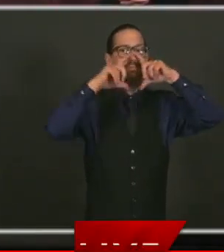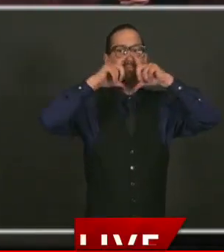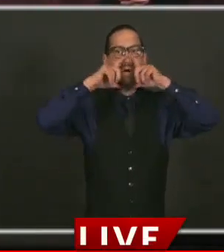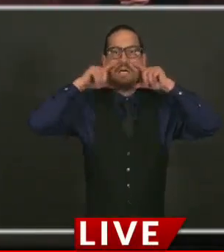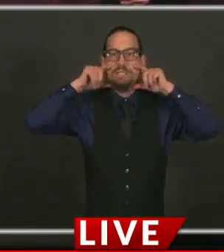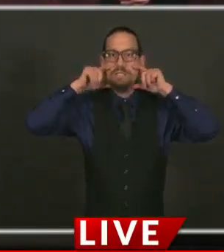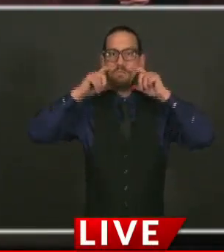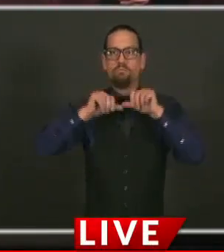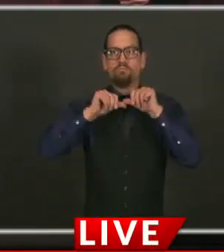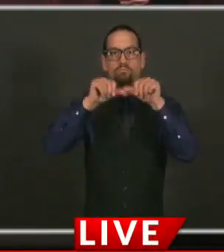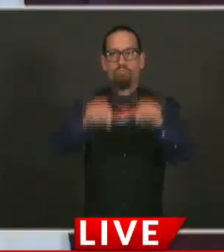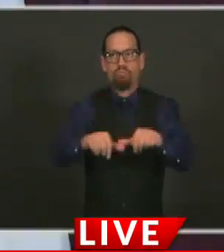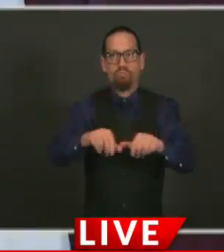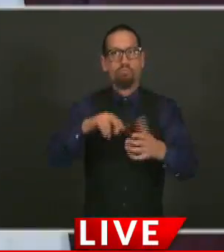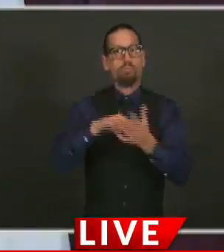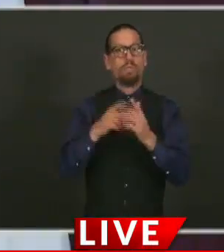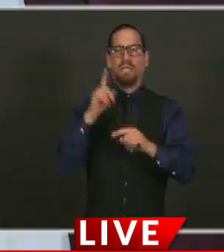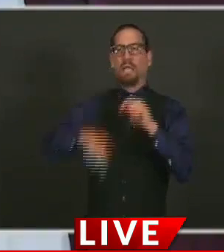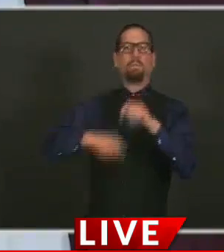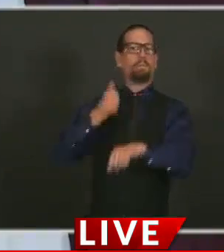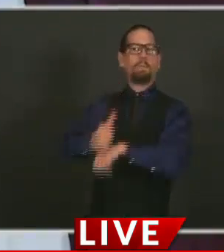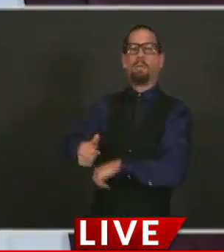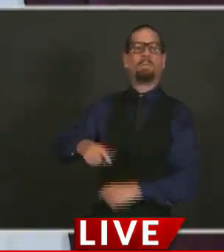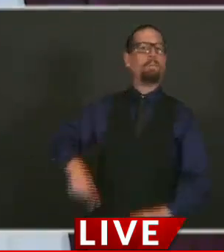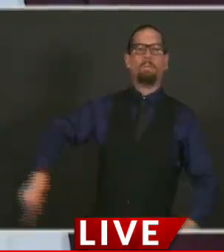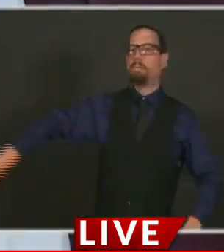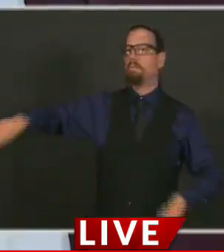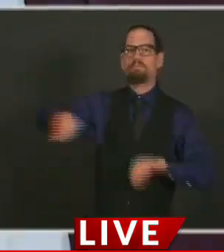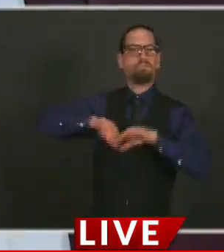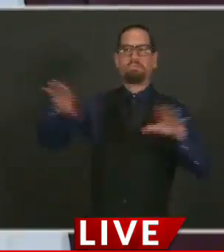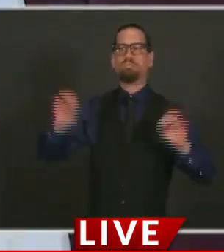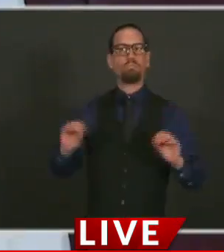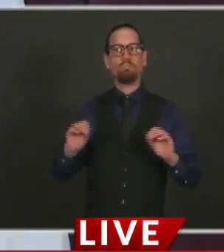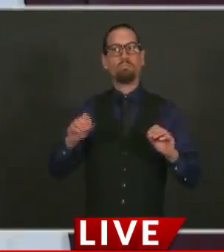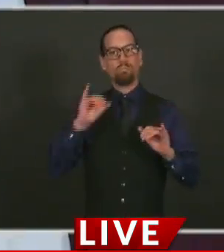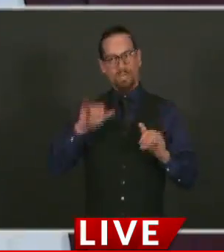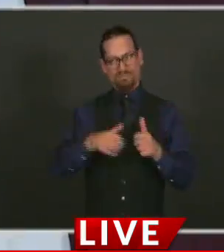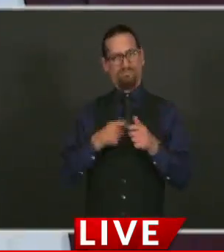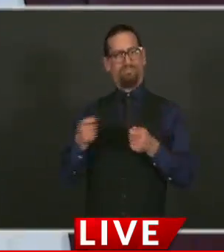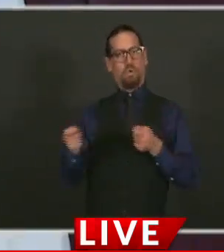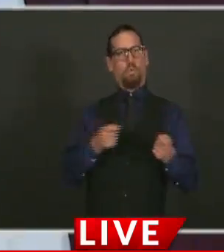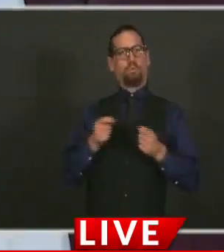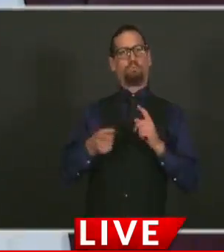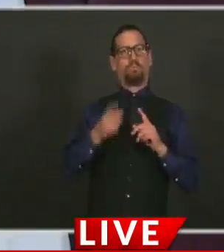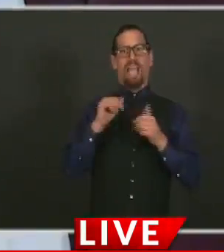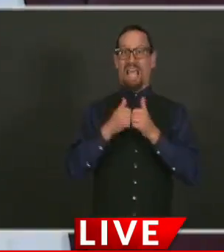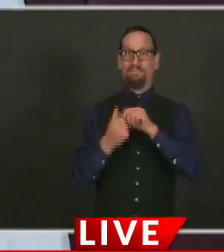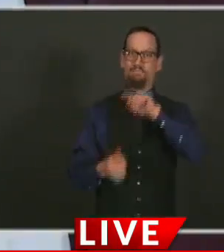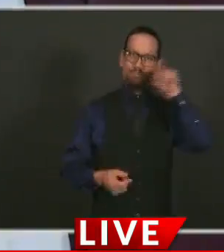APPROACHES. THE SPIKE IS NOT GIVEN? IT IS NOT.